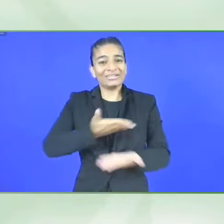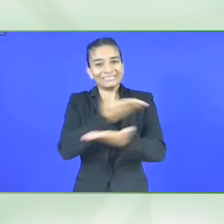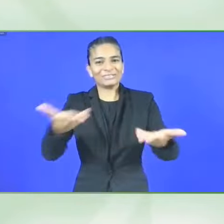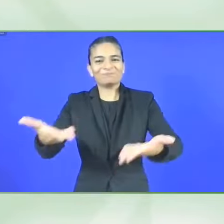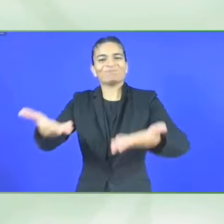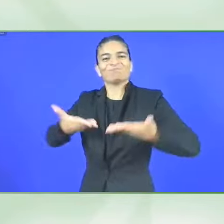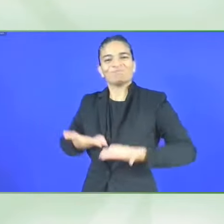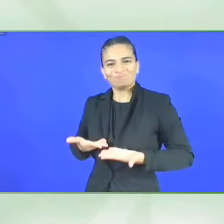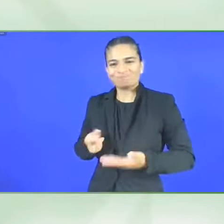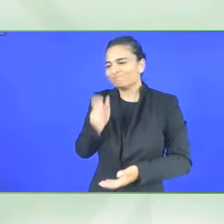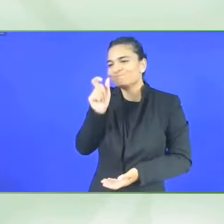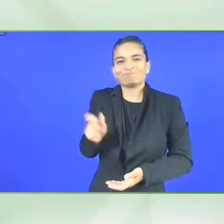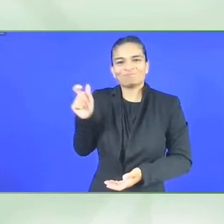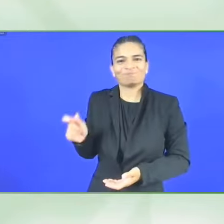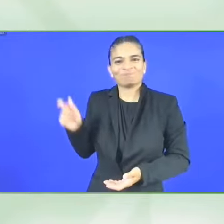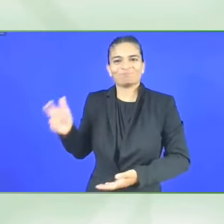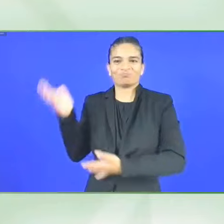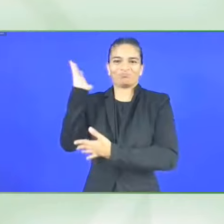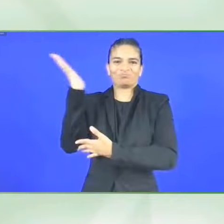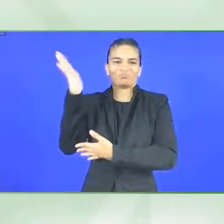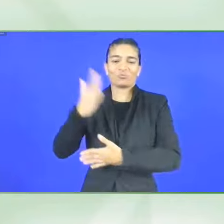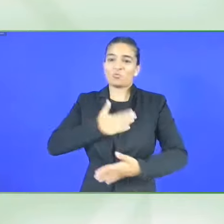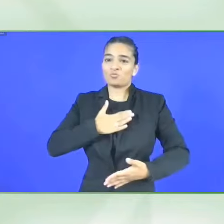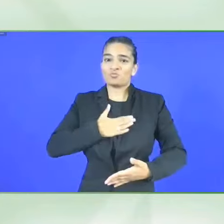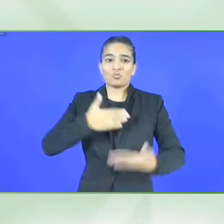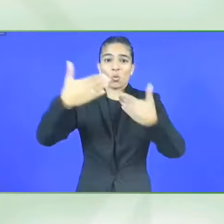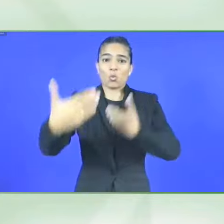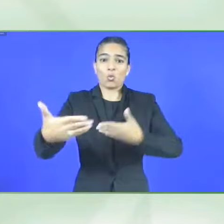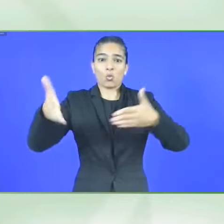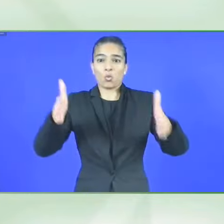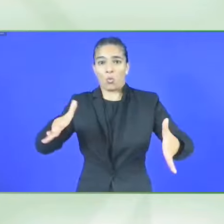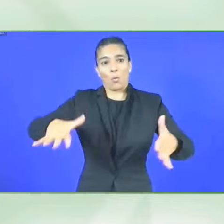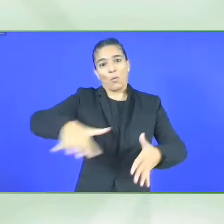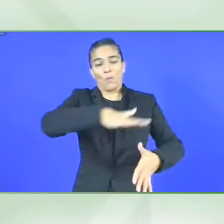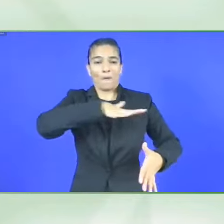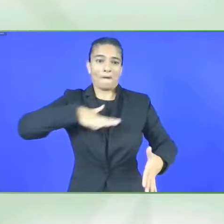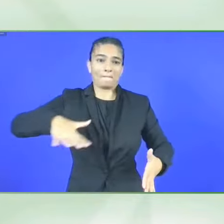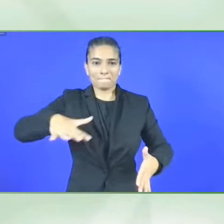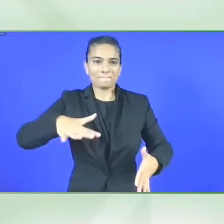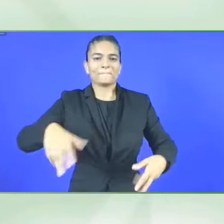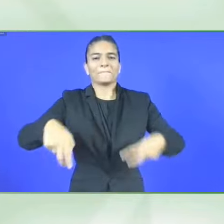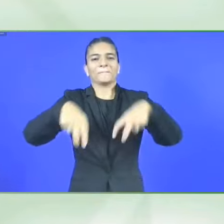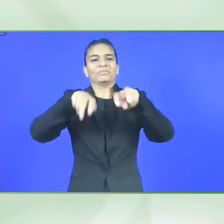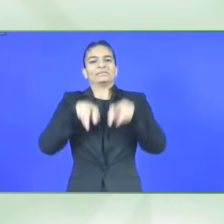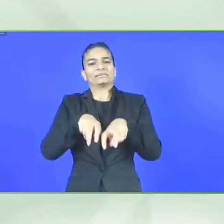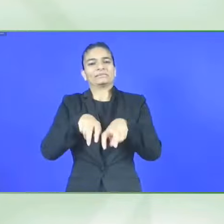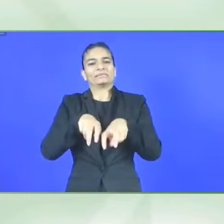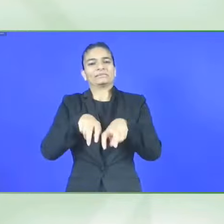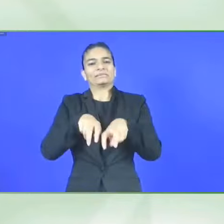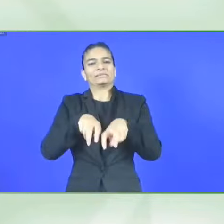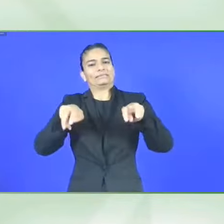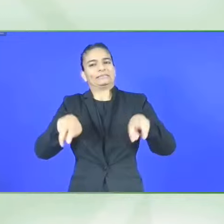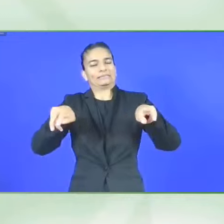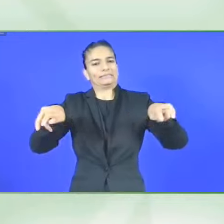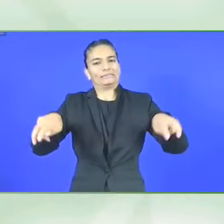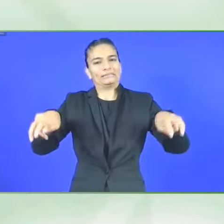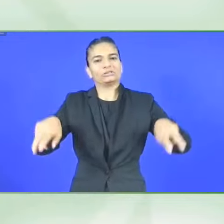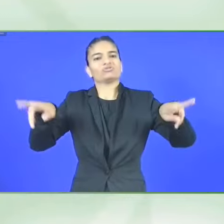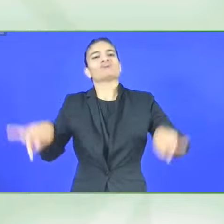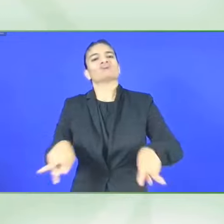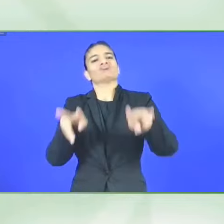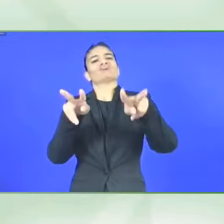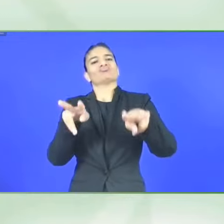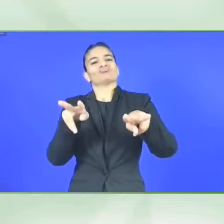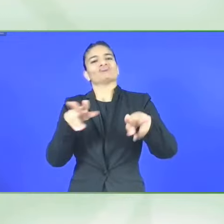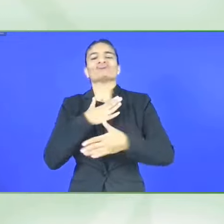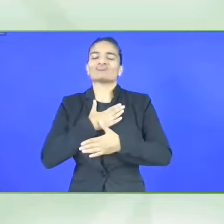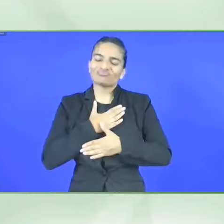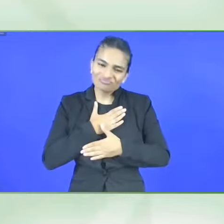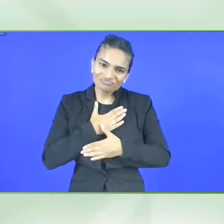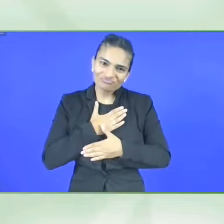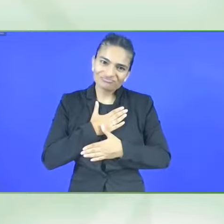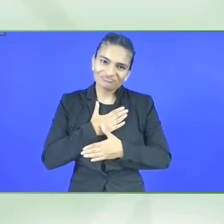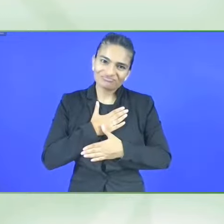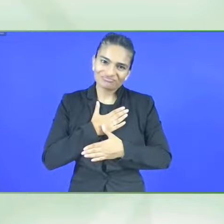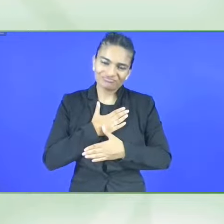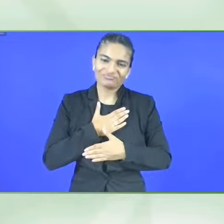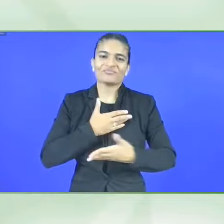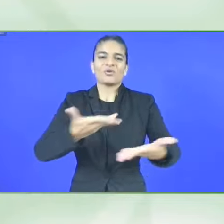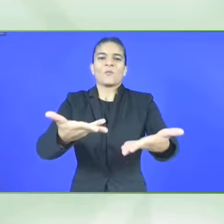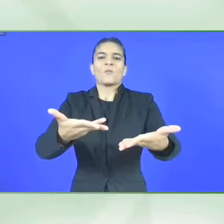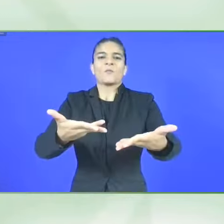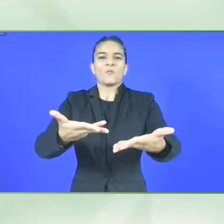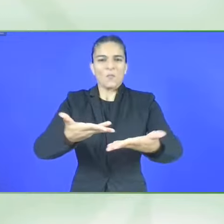I warmly welcome you now, as the chair of the session, to the following panel, that